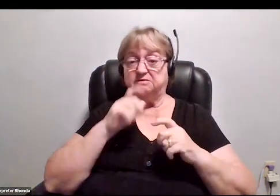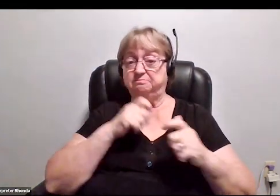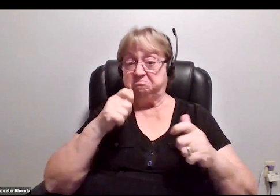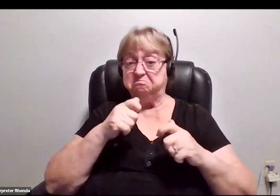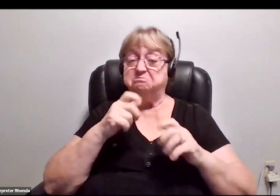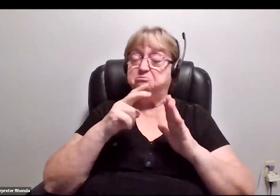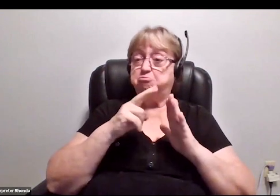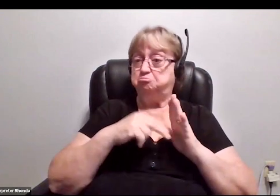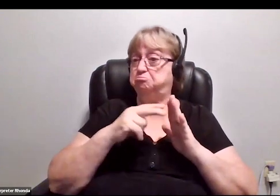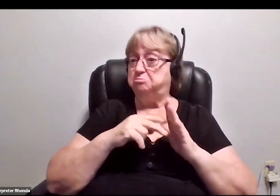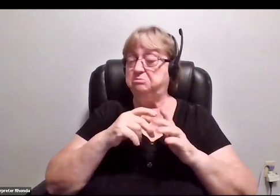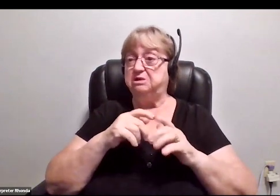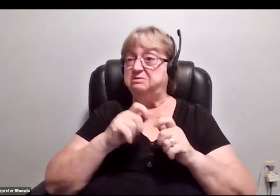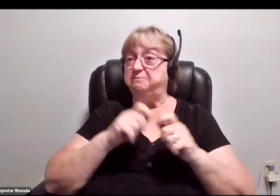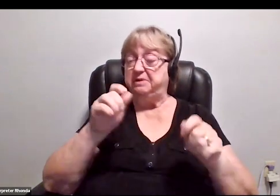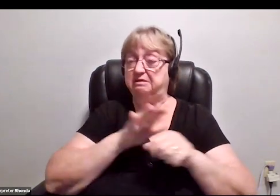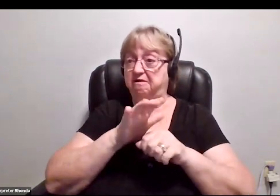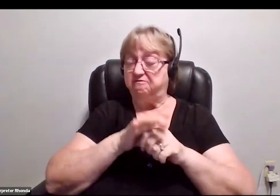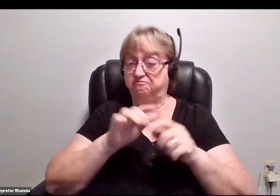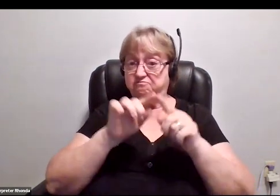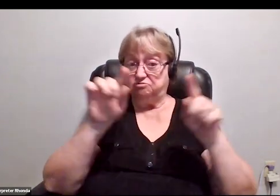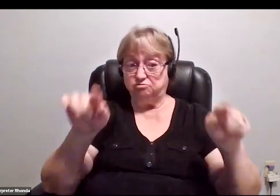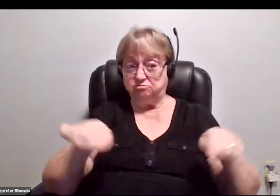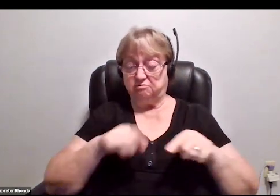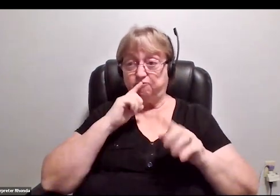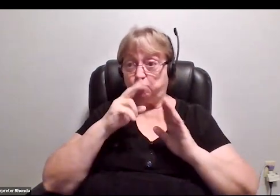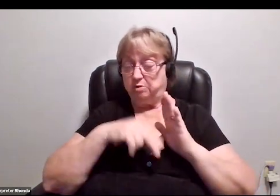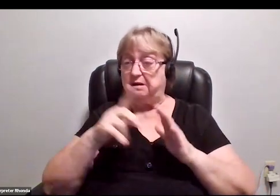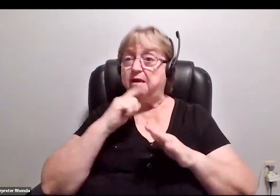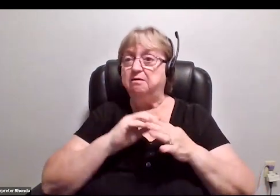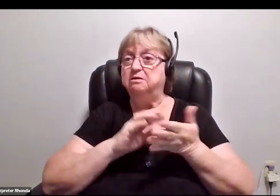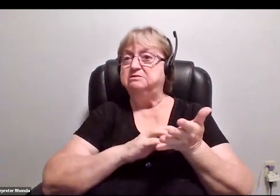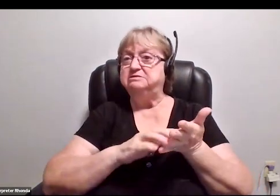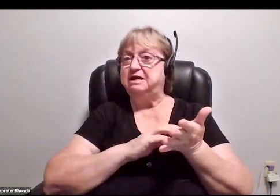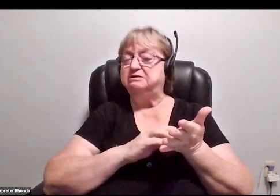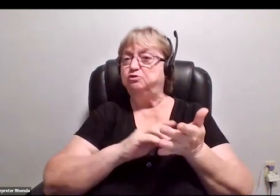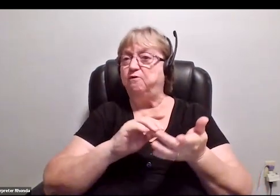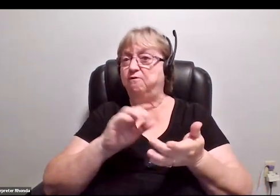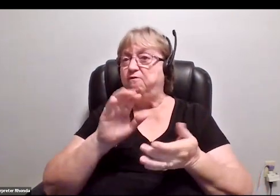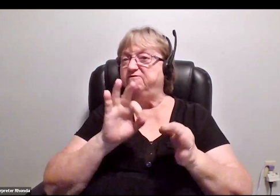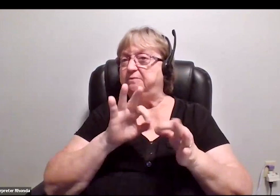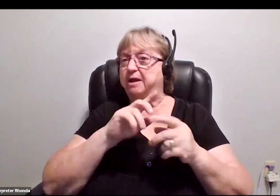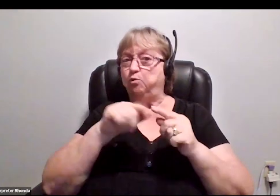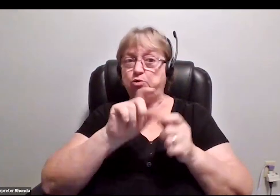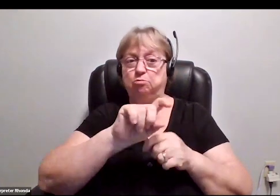It was a large enough screen to read on and it had tactile feedback when turning the dials so you could count some of the clicks